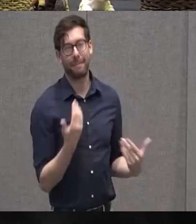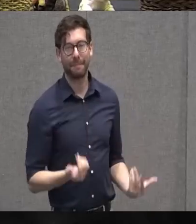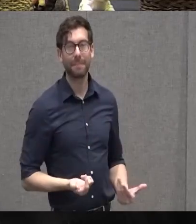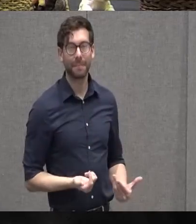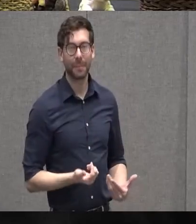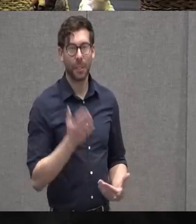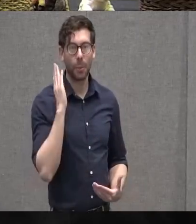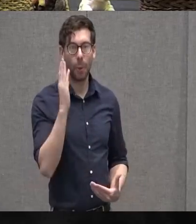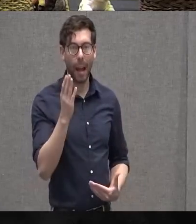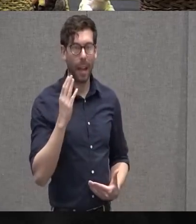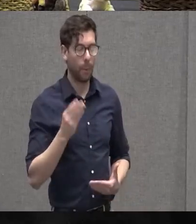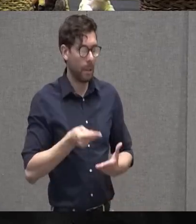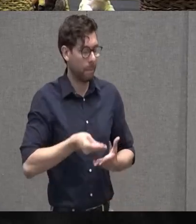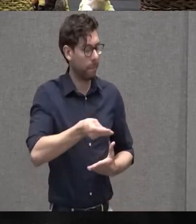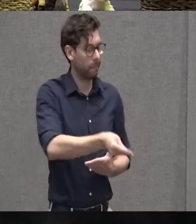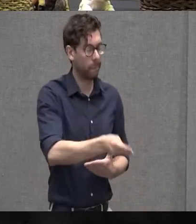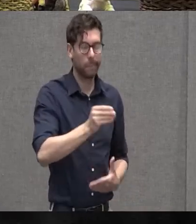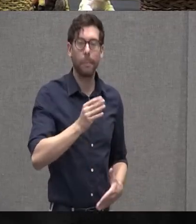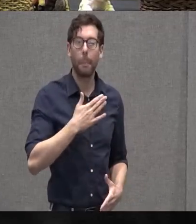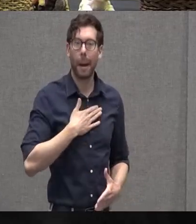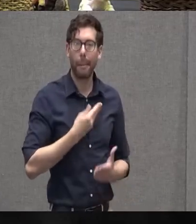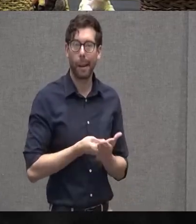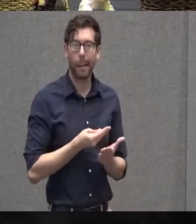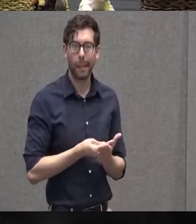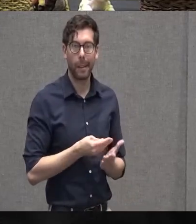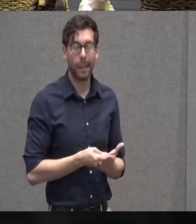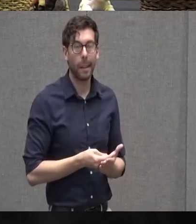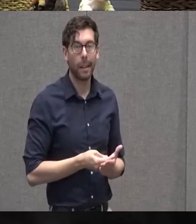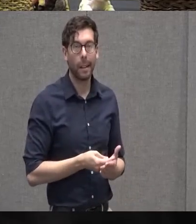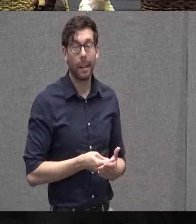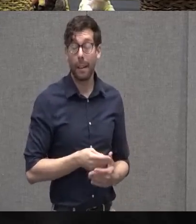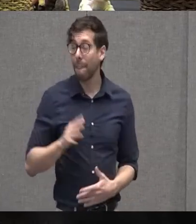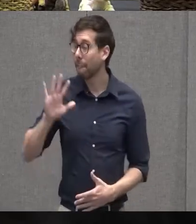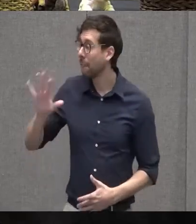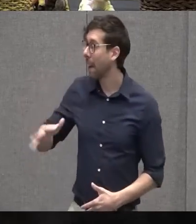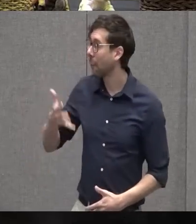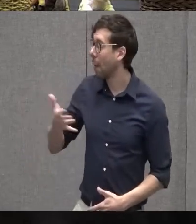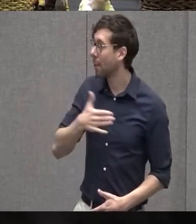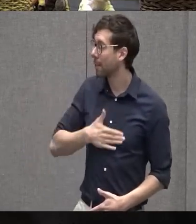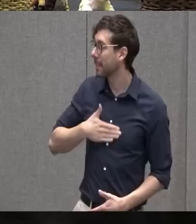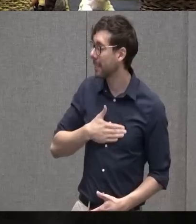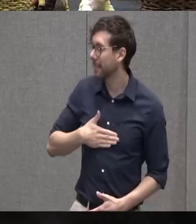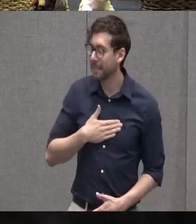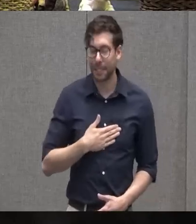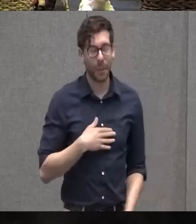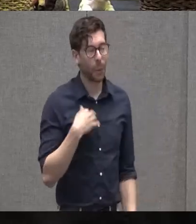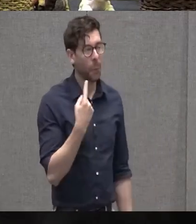$5 please. One, two, three and four and five.